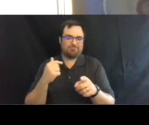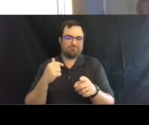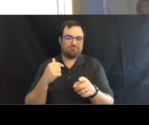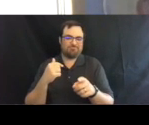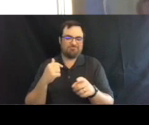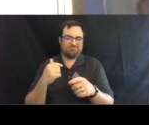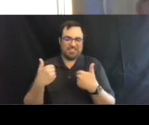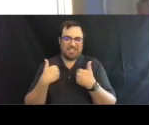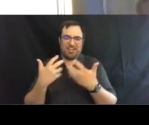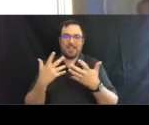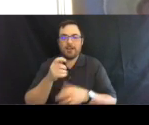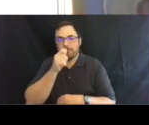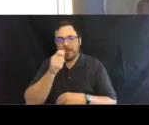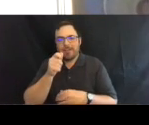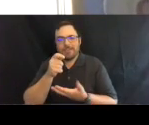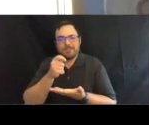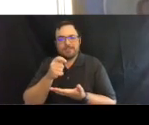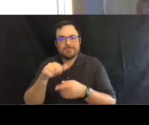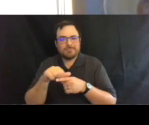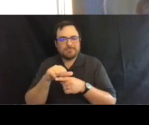private practice therapy so I'm going to show you